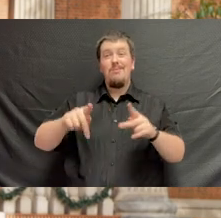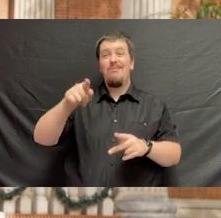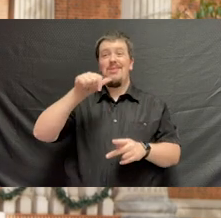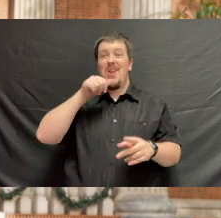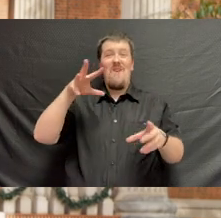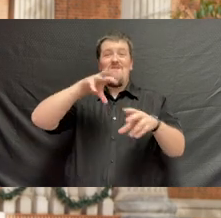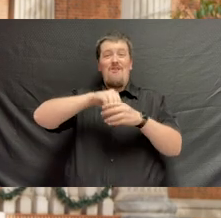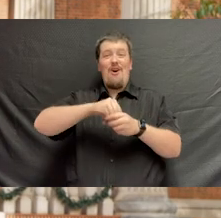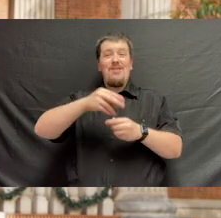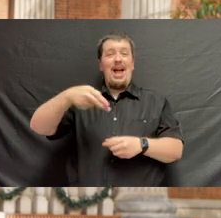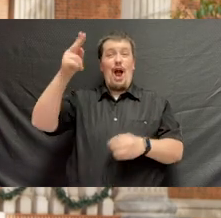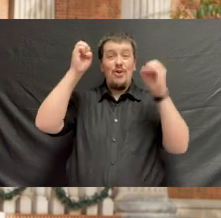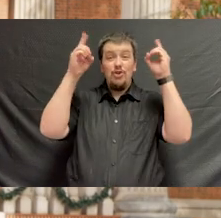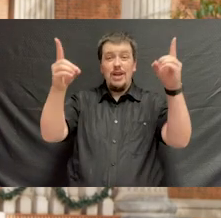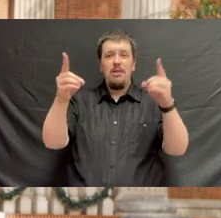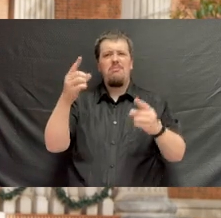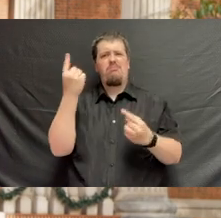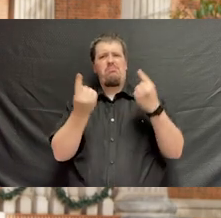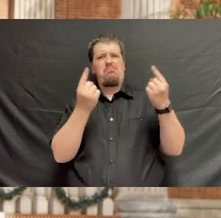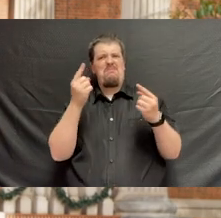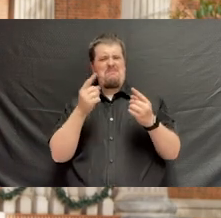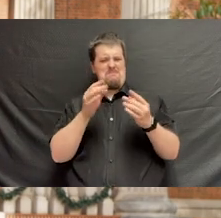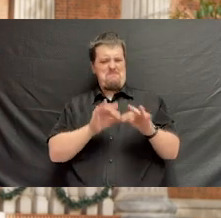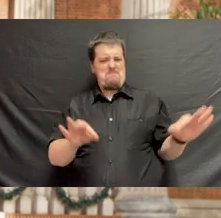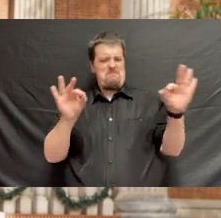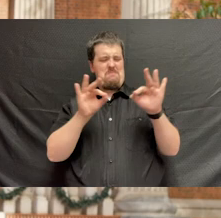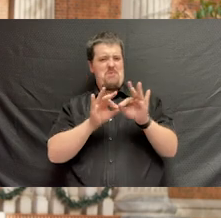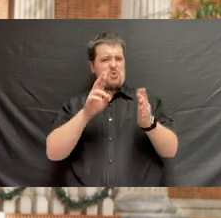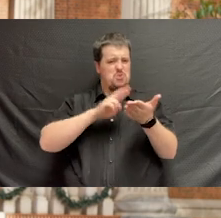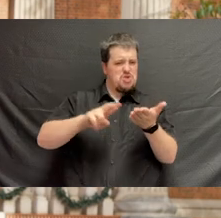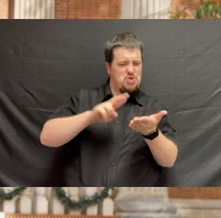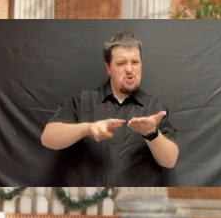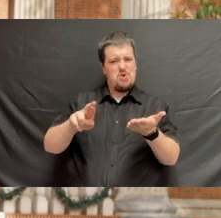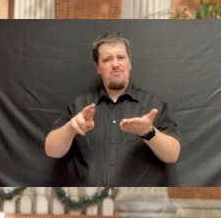People outside higher education may wonder about the value of research and scholarship,